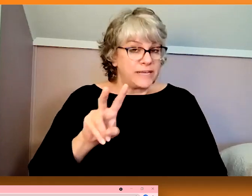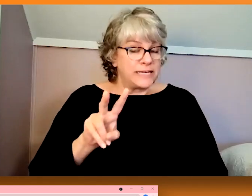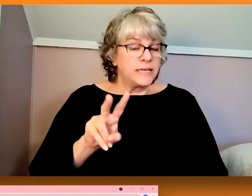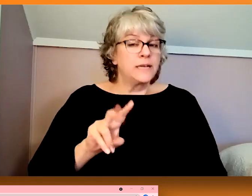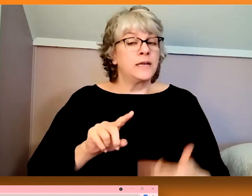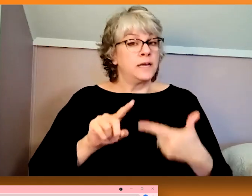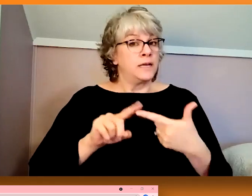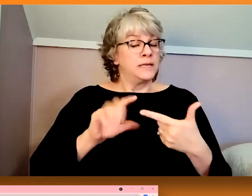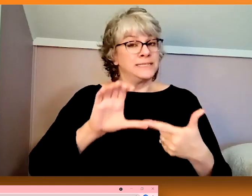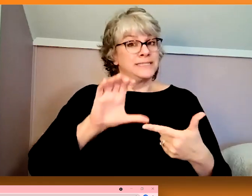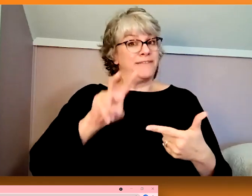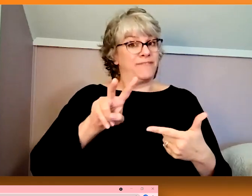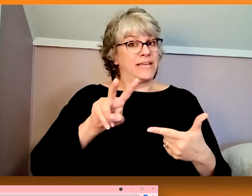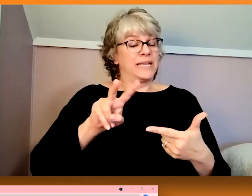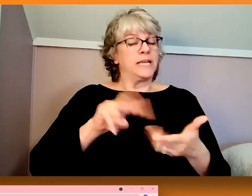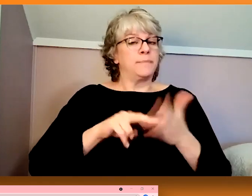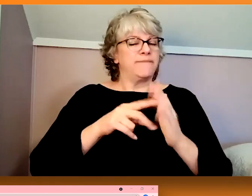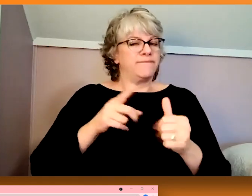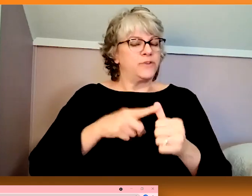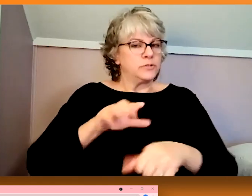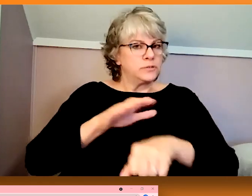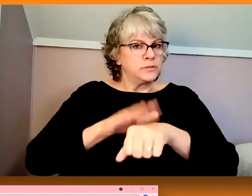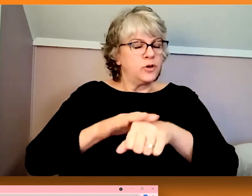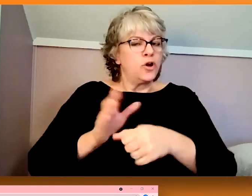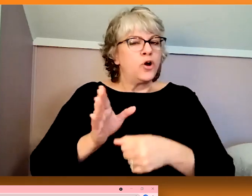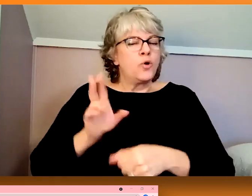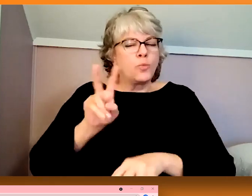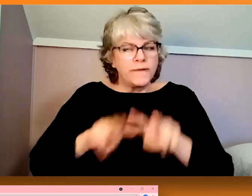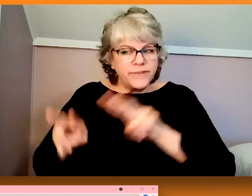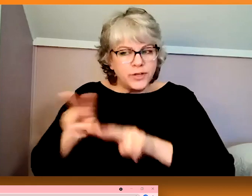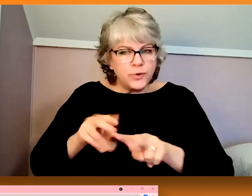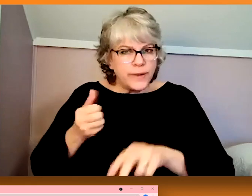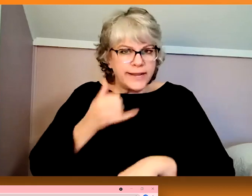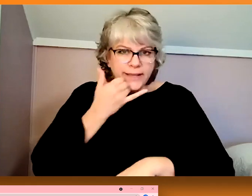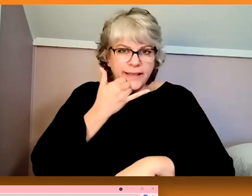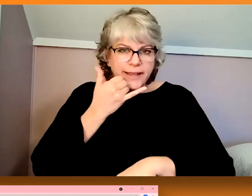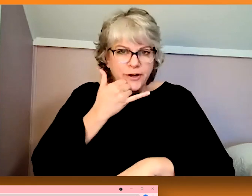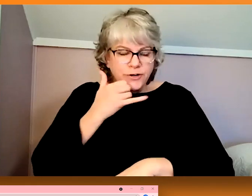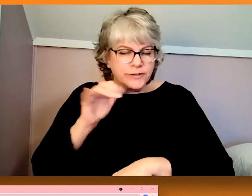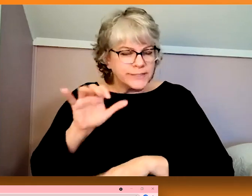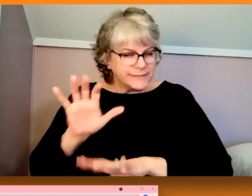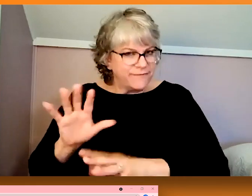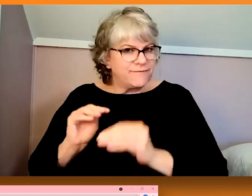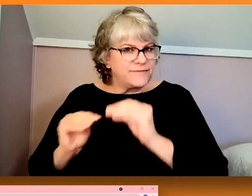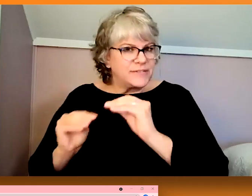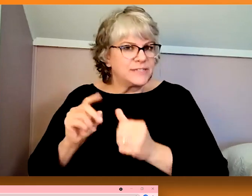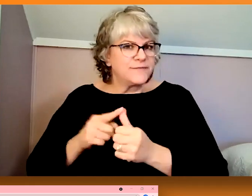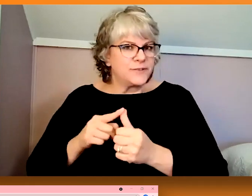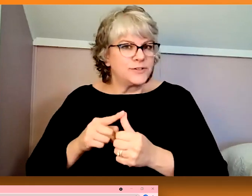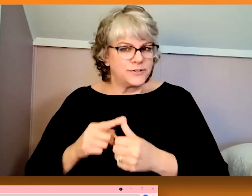but if you use this option, you're going to want to make sure you review for any errors,